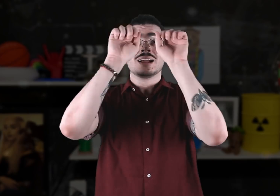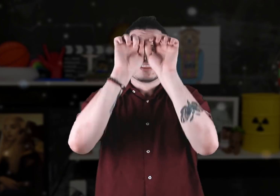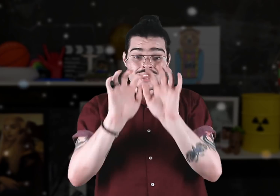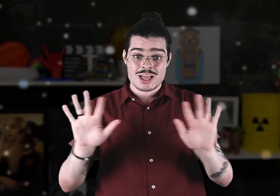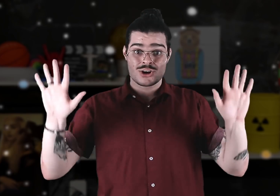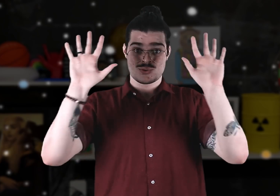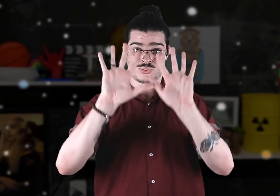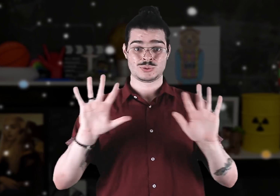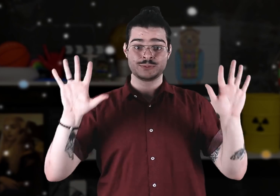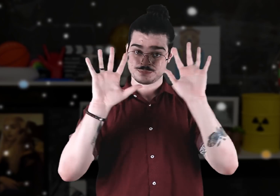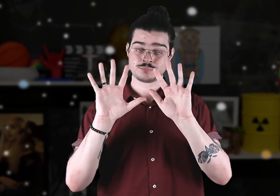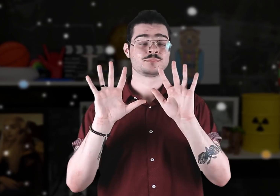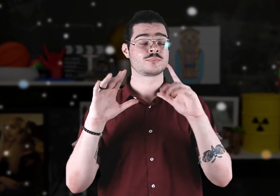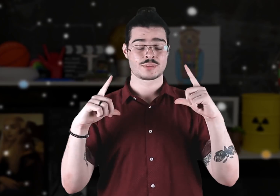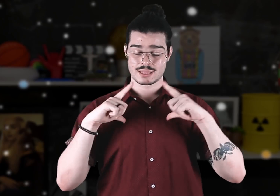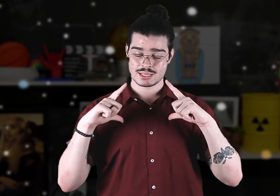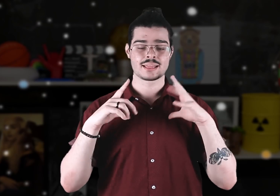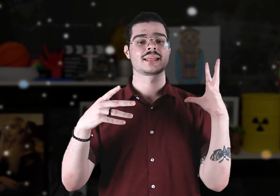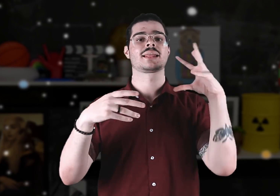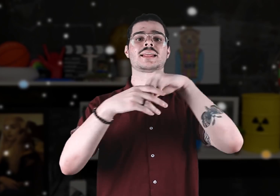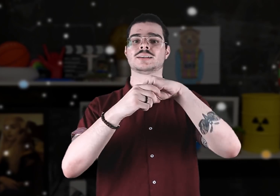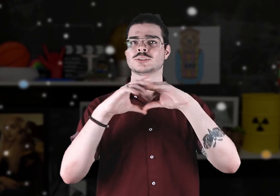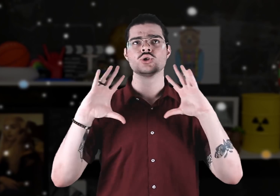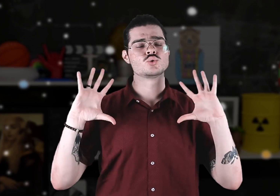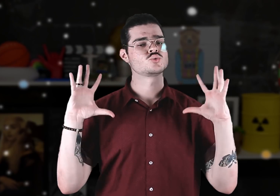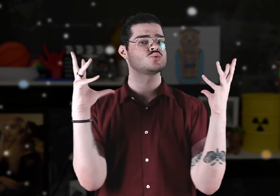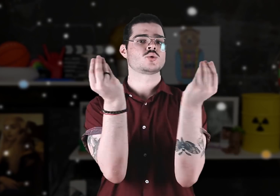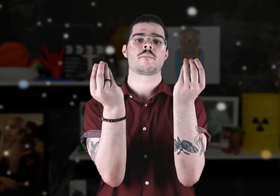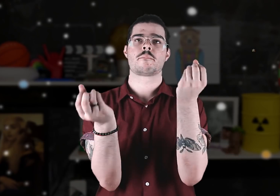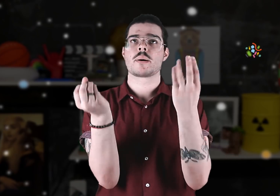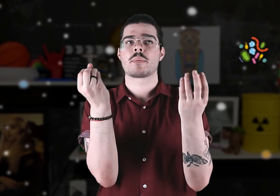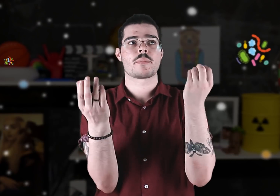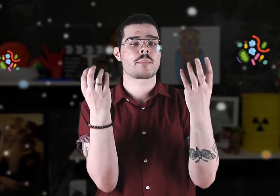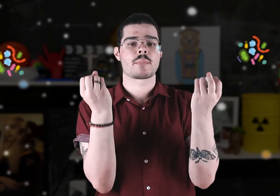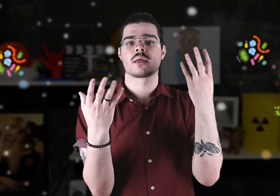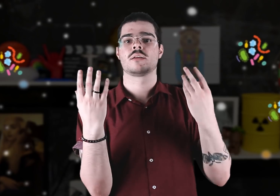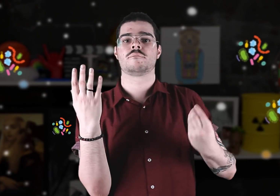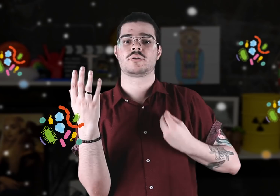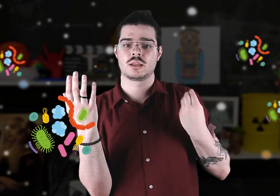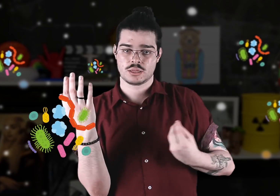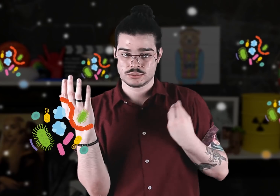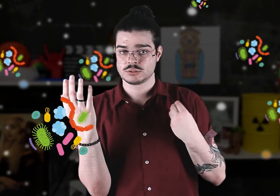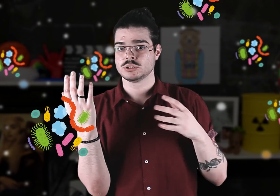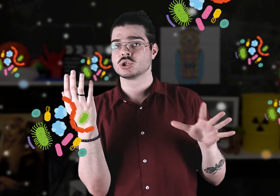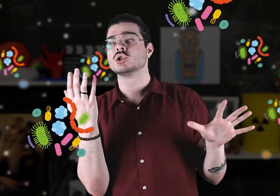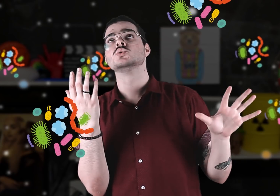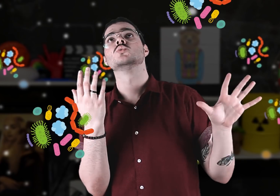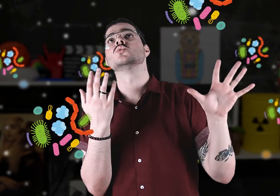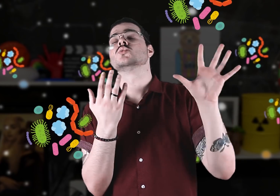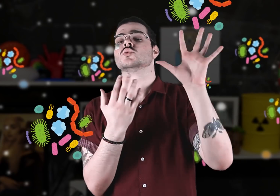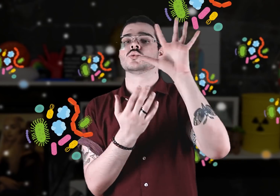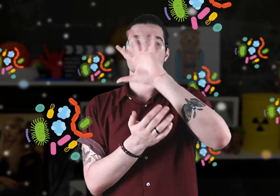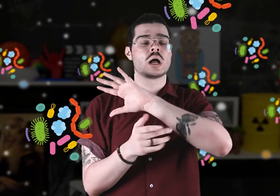The conditions that gave rise to life were common in the universe